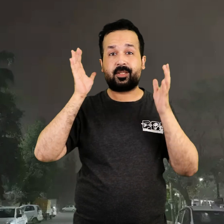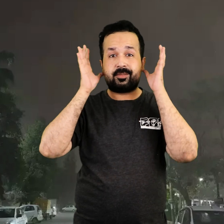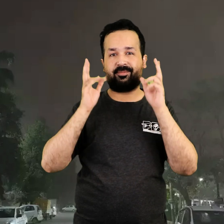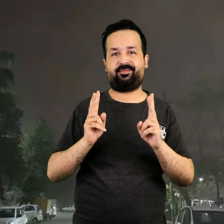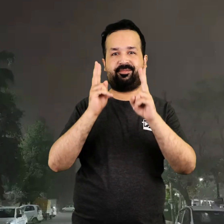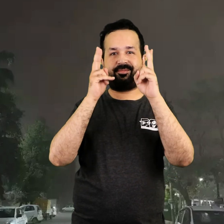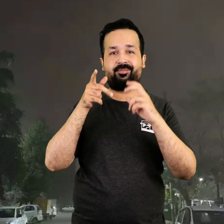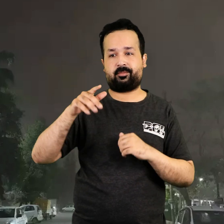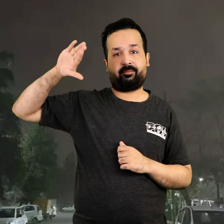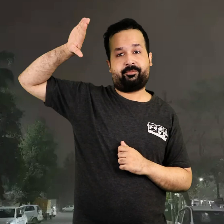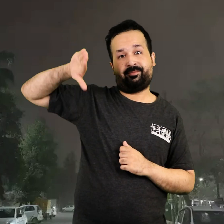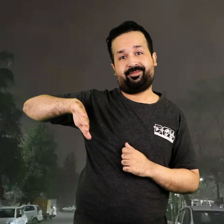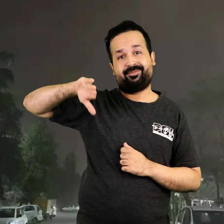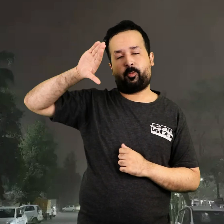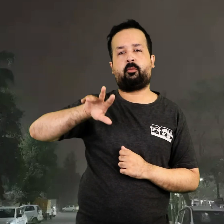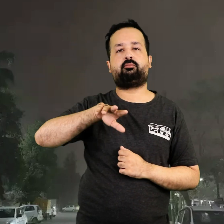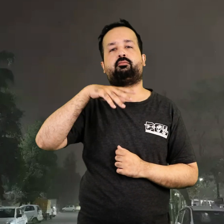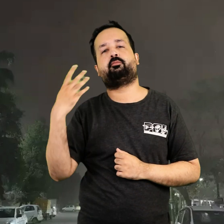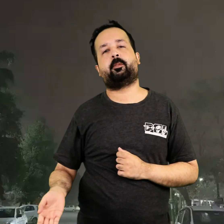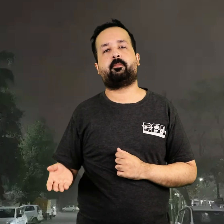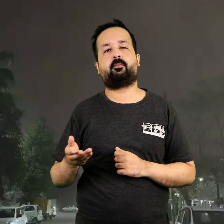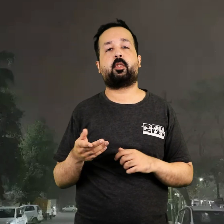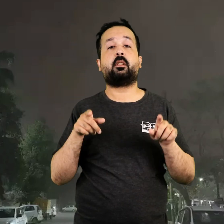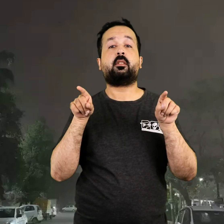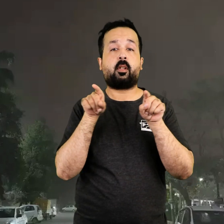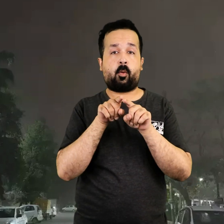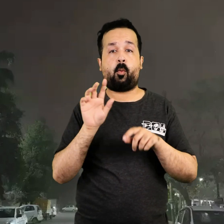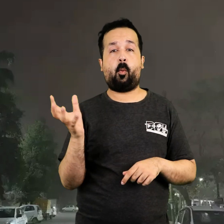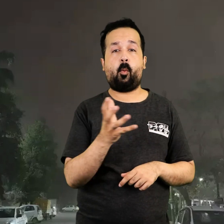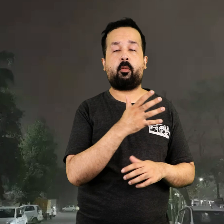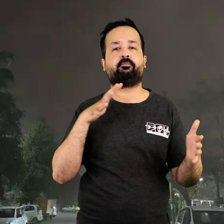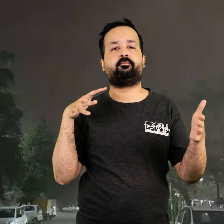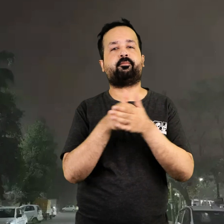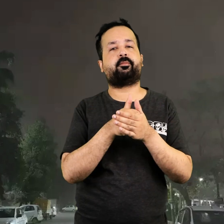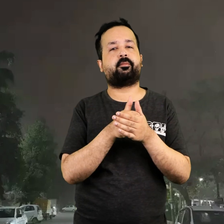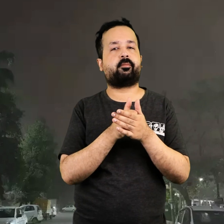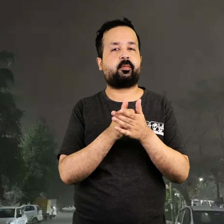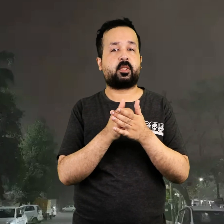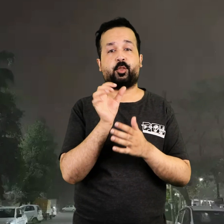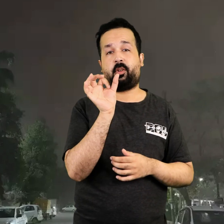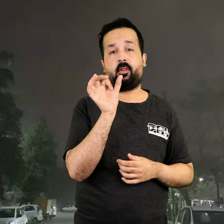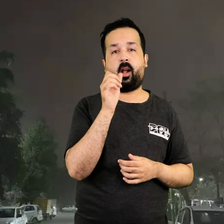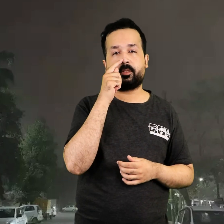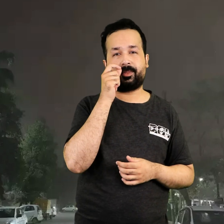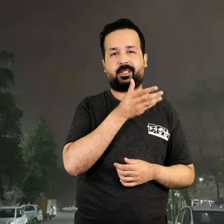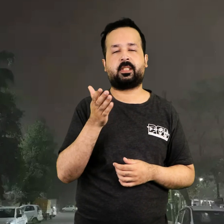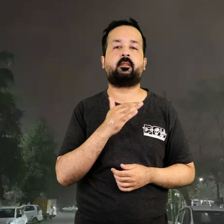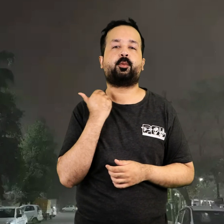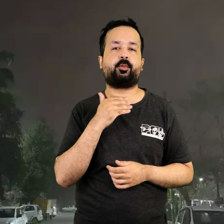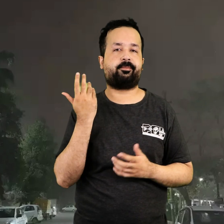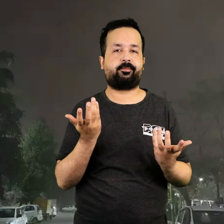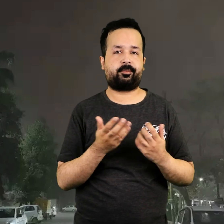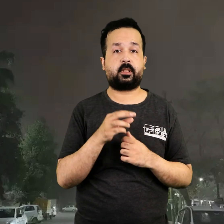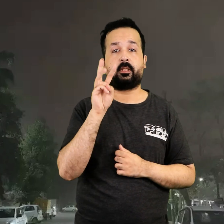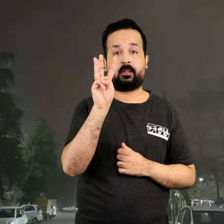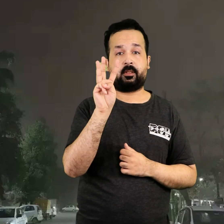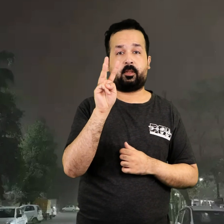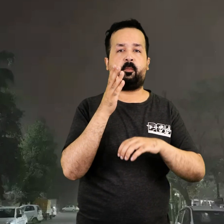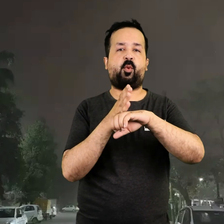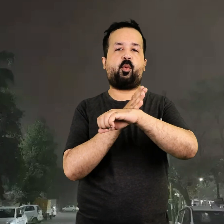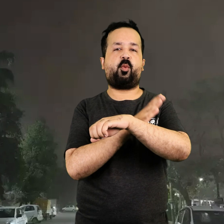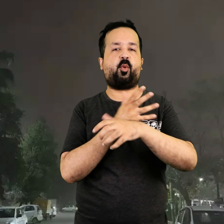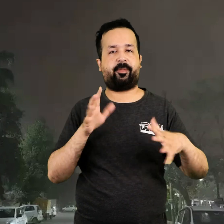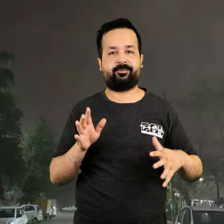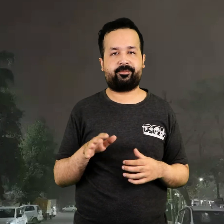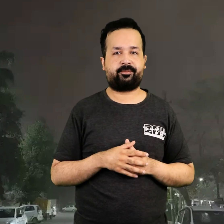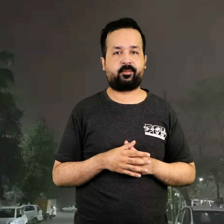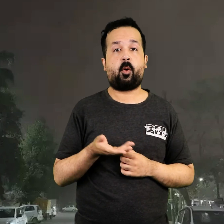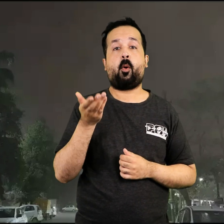In Mianwali, six people were killed, and three were injured in various mishaps, including the fall of the mosque's wall.